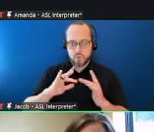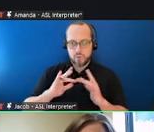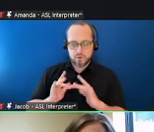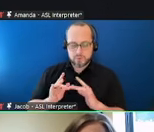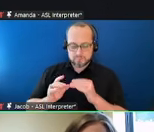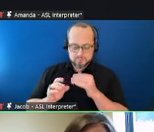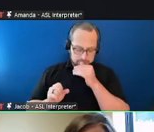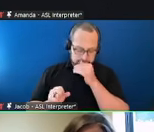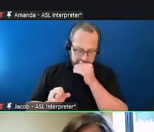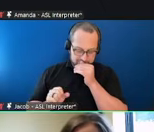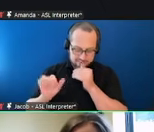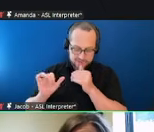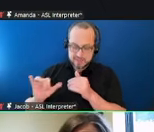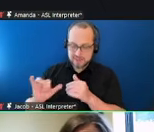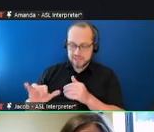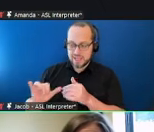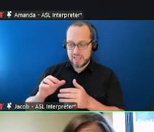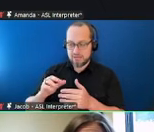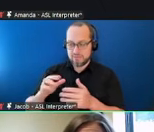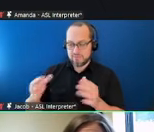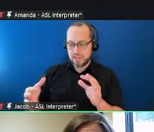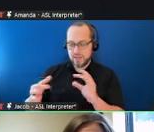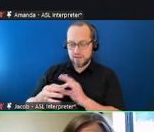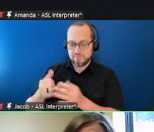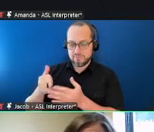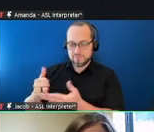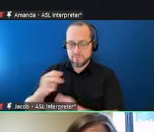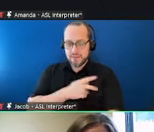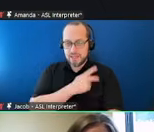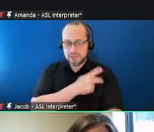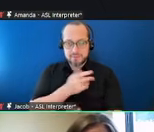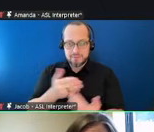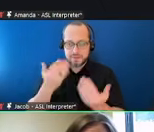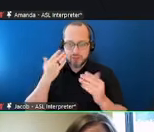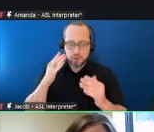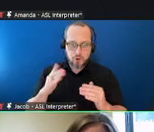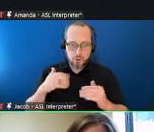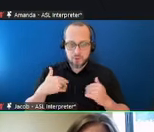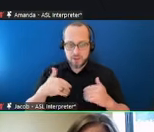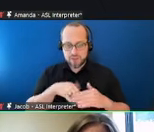um resources that they may not know about or may not have have previously had access to. This also